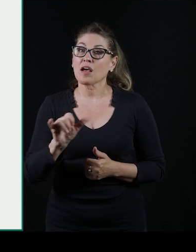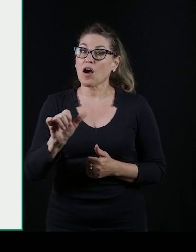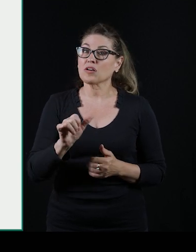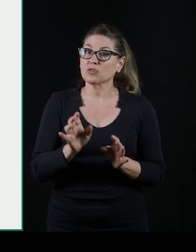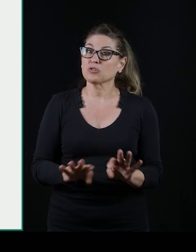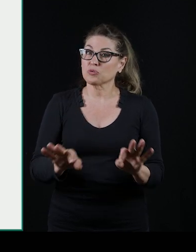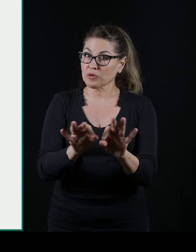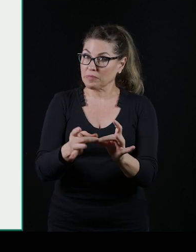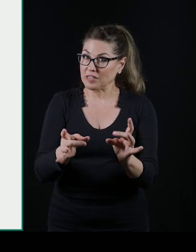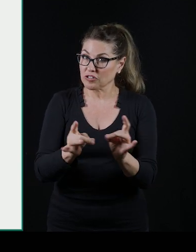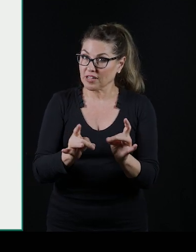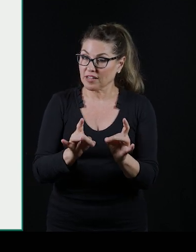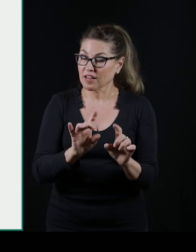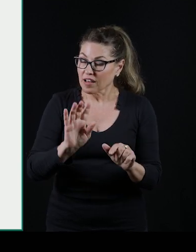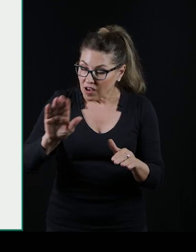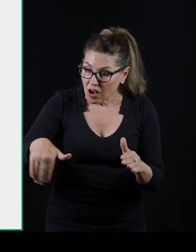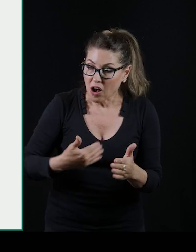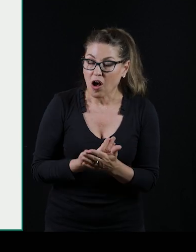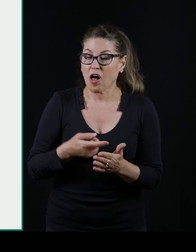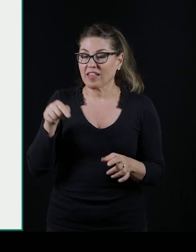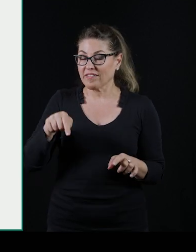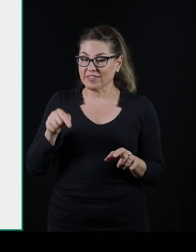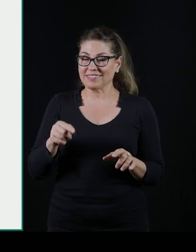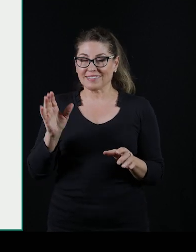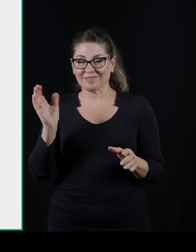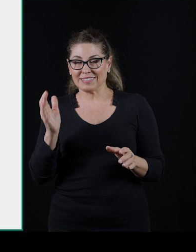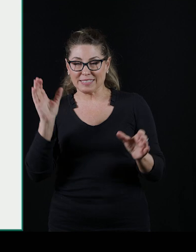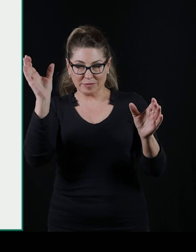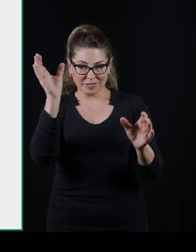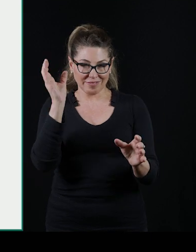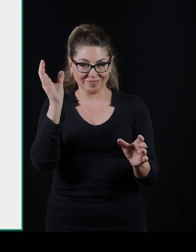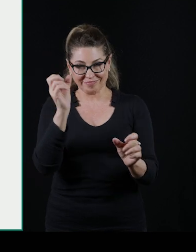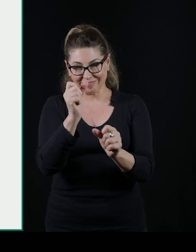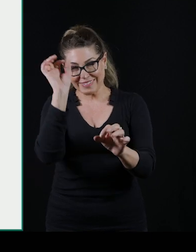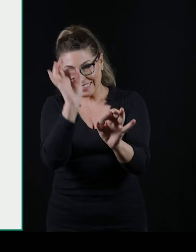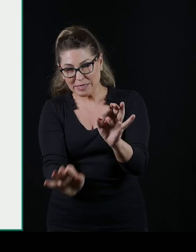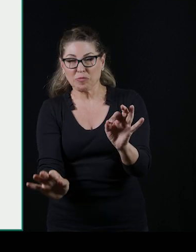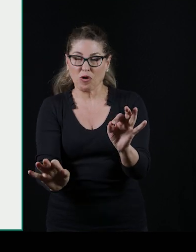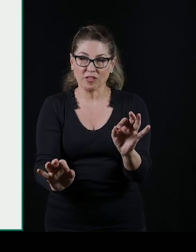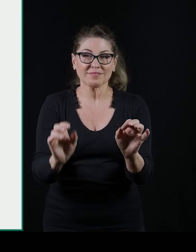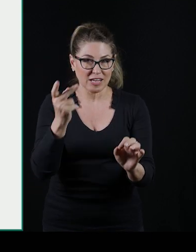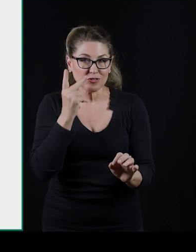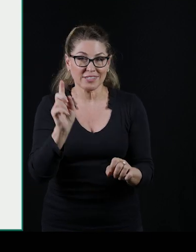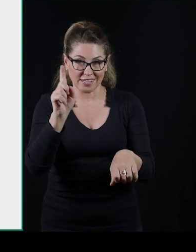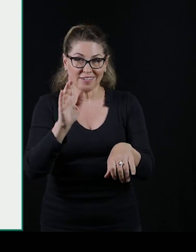And also is worth mentioning that while all of this is conceptually quite simple and fits really nice and neatly on one slide